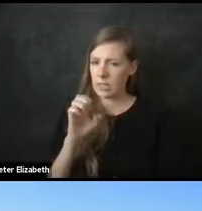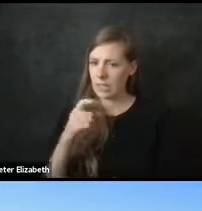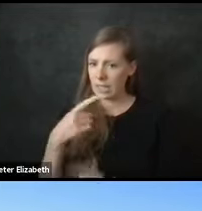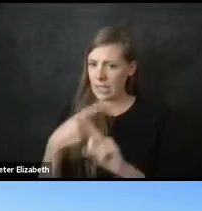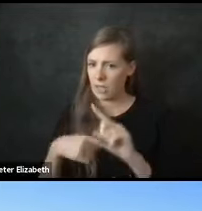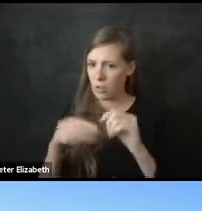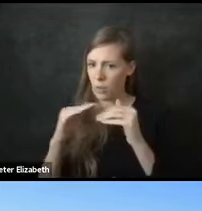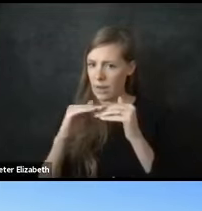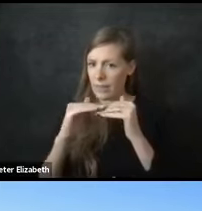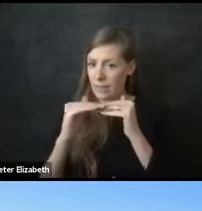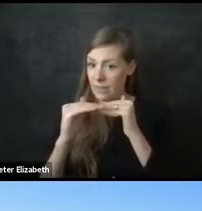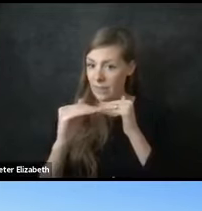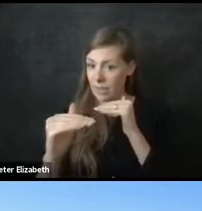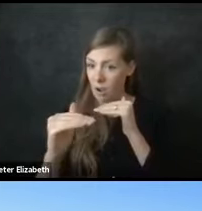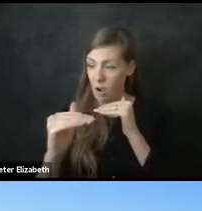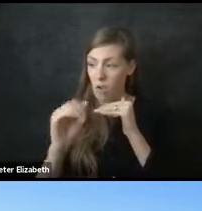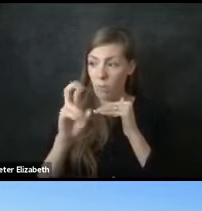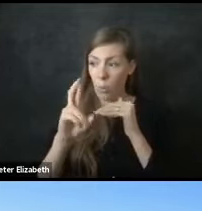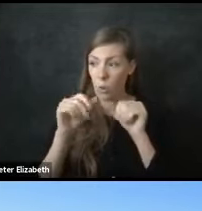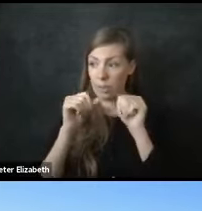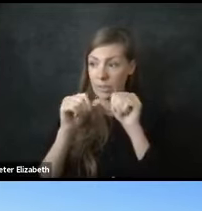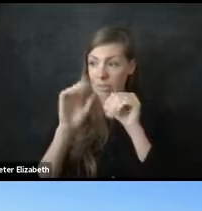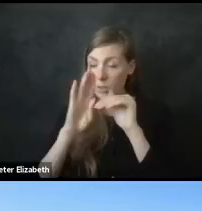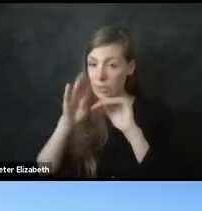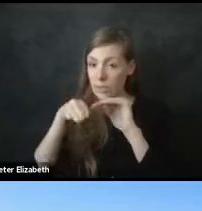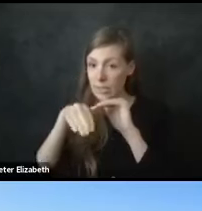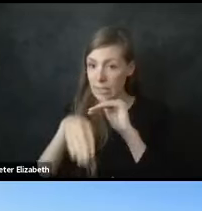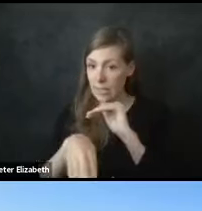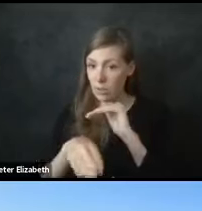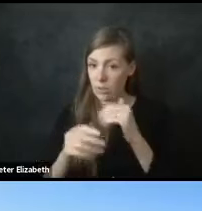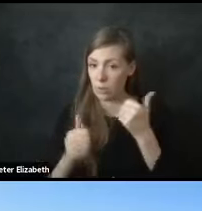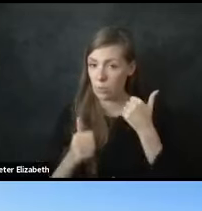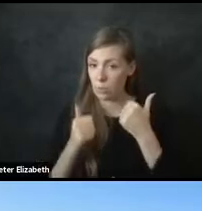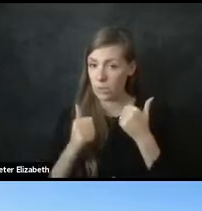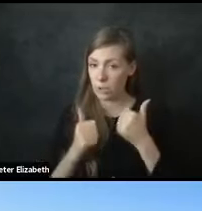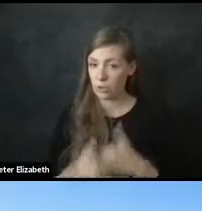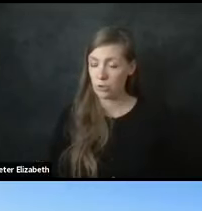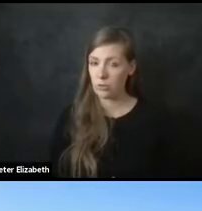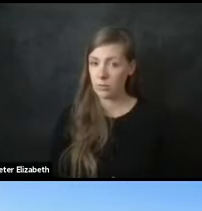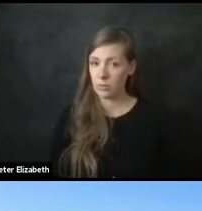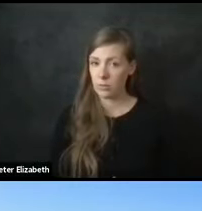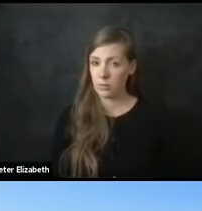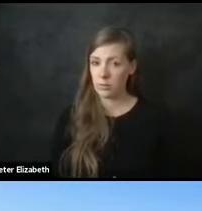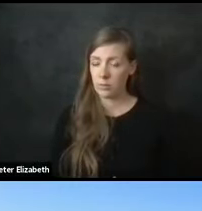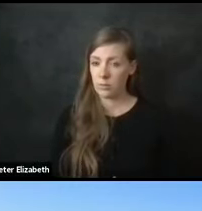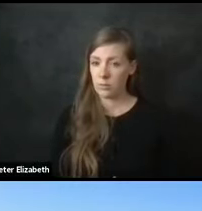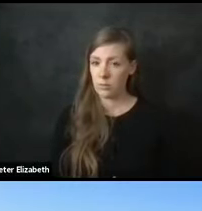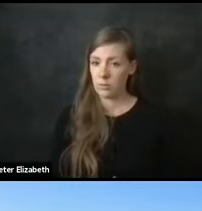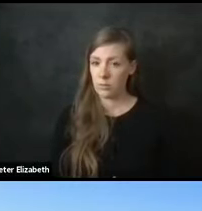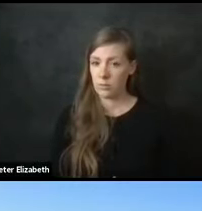Galley has said, it's happening around California. Are we still seeing a slight decrease in case rate?